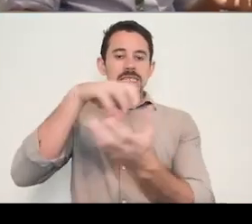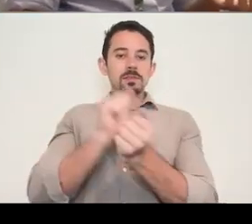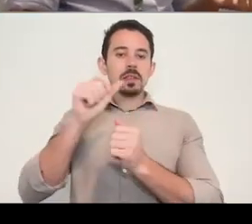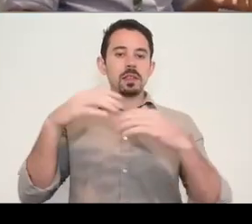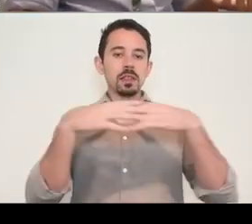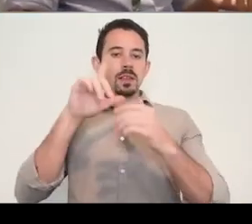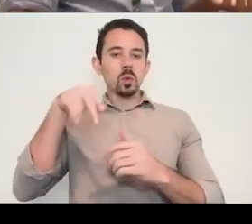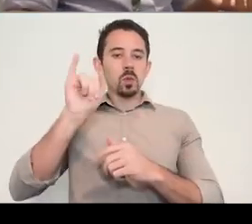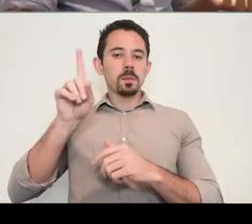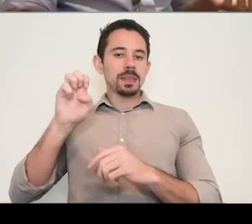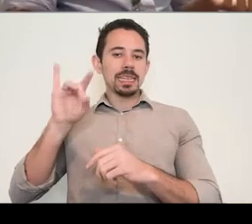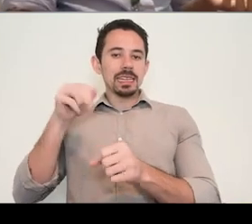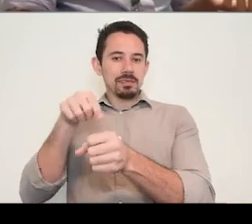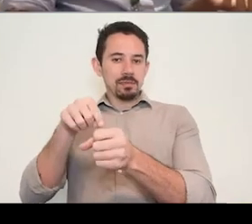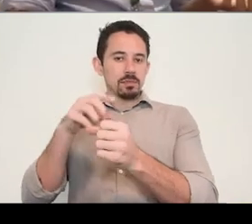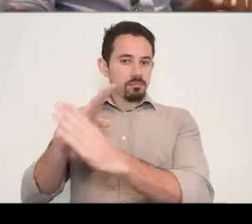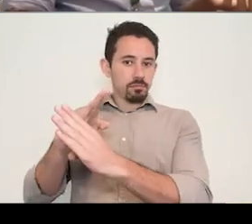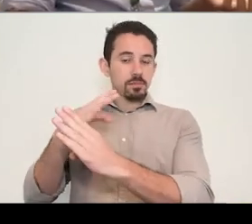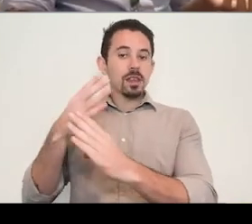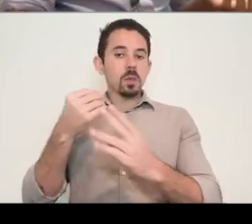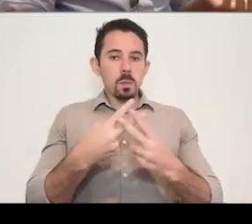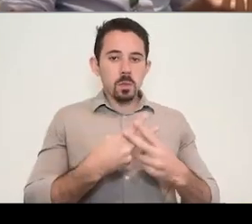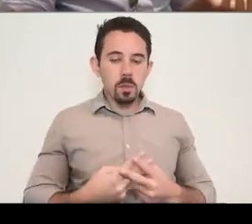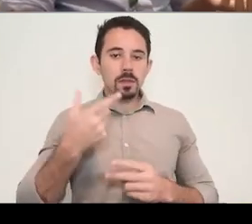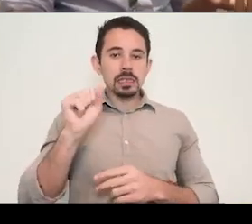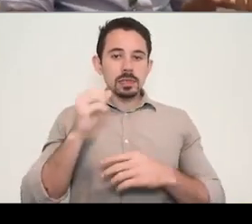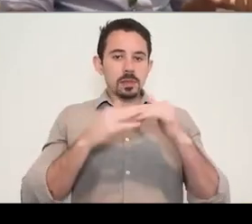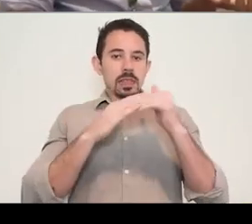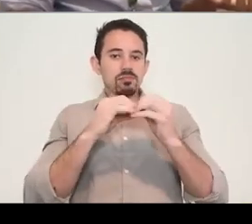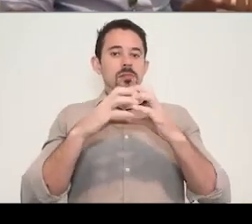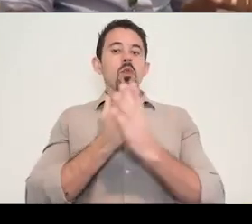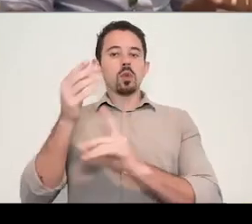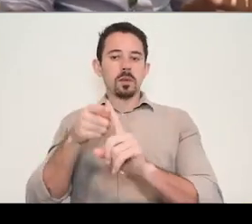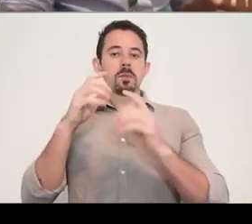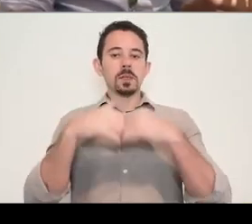a robust pellicle at the air-liquid interface, and when tipped, the pellicle maintained its